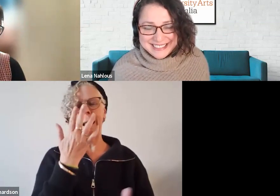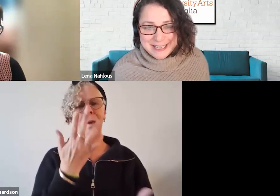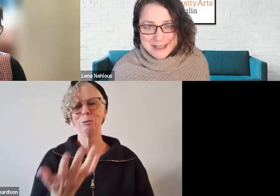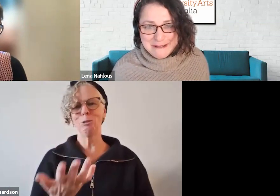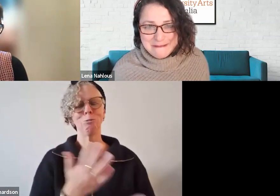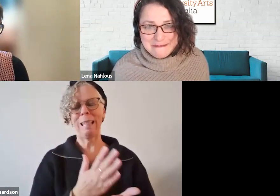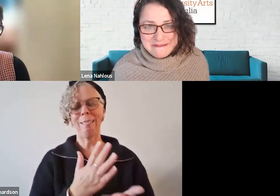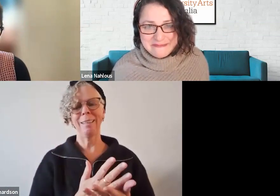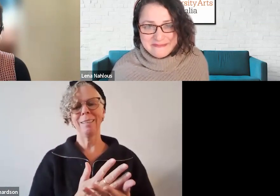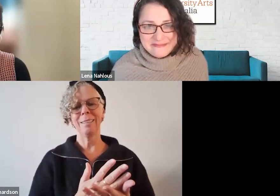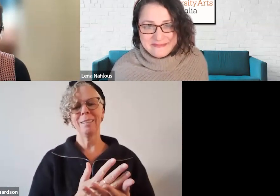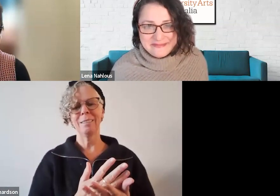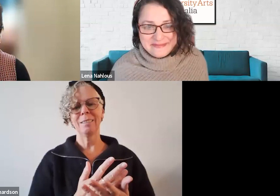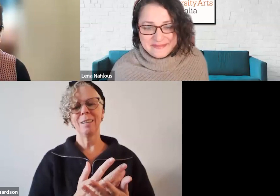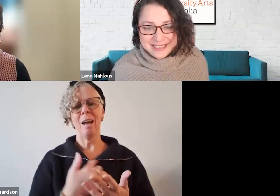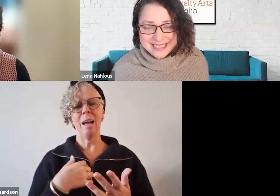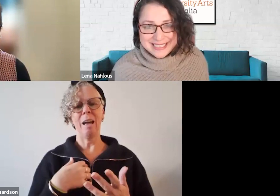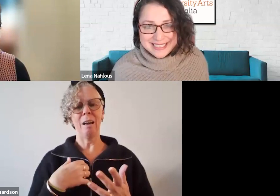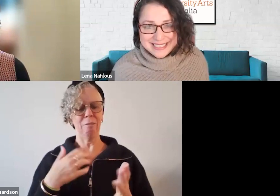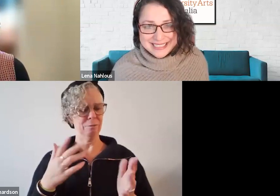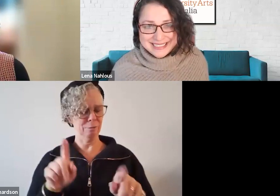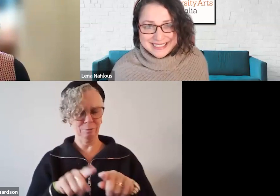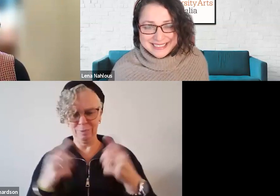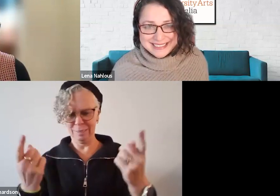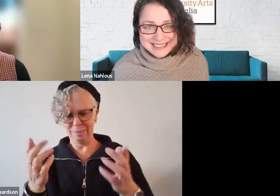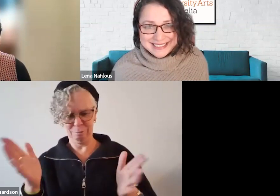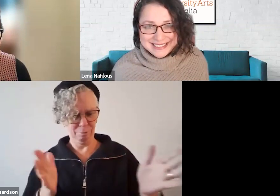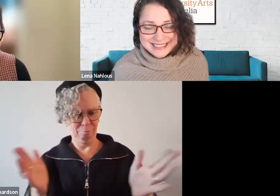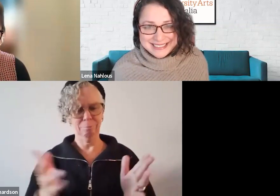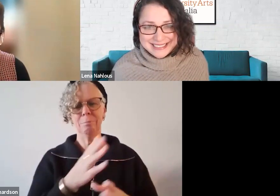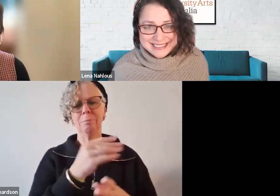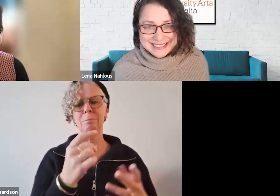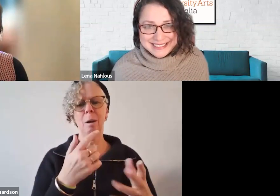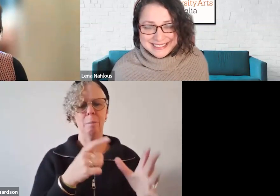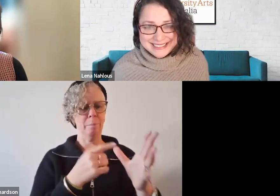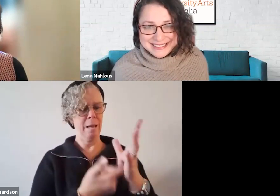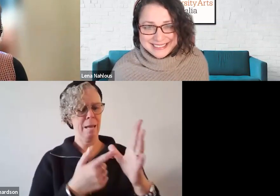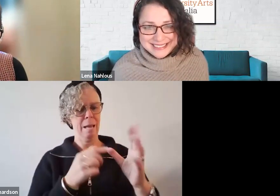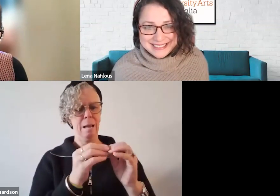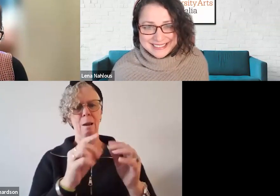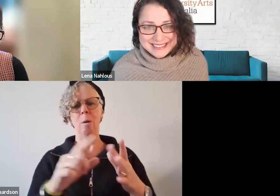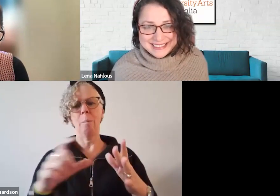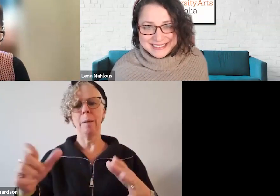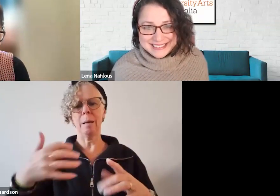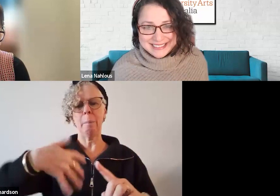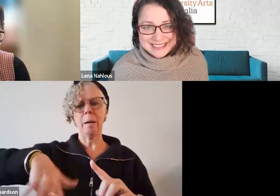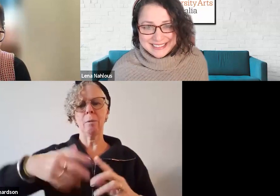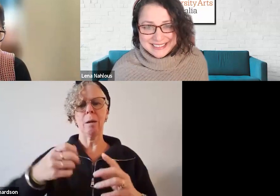I'm a biracial woman of colour from an Arabic background. I have dark hair, fair skin.